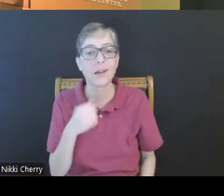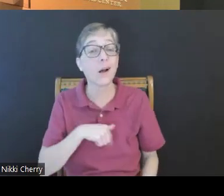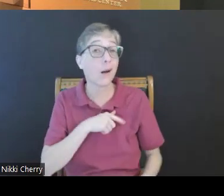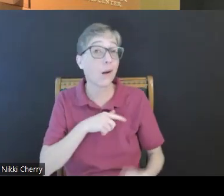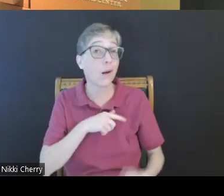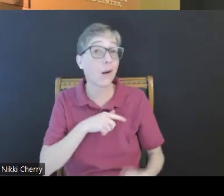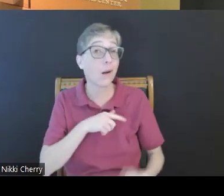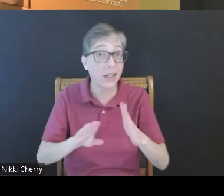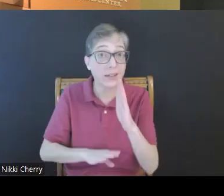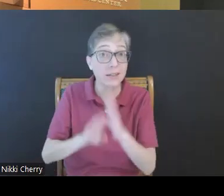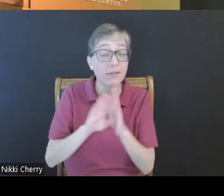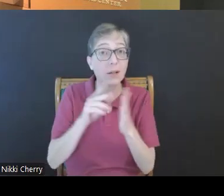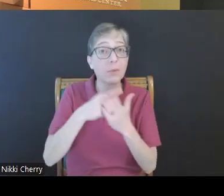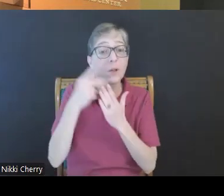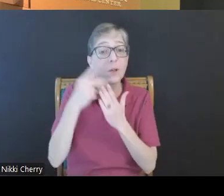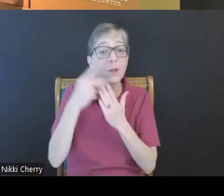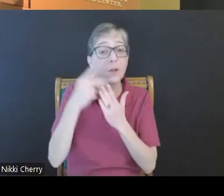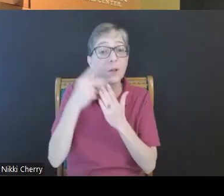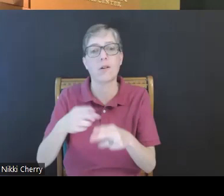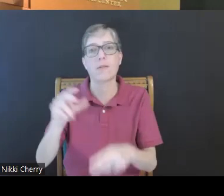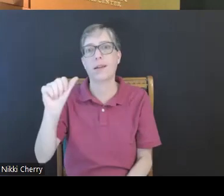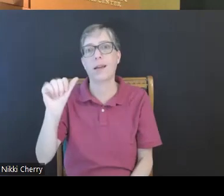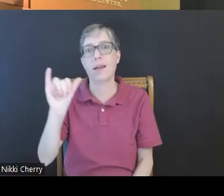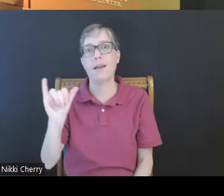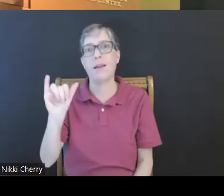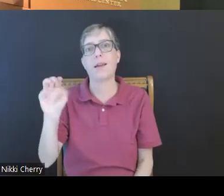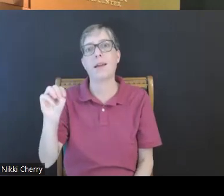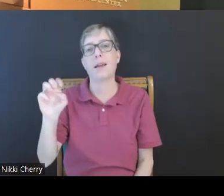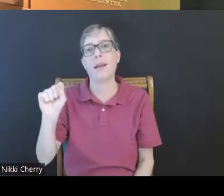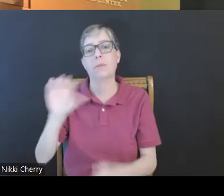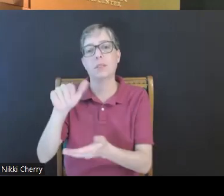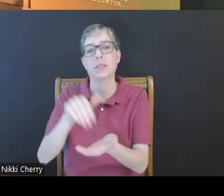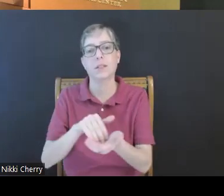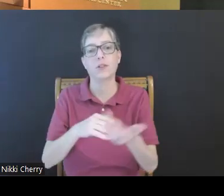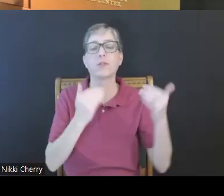our department aim Center stands for advancing integrated Mental Health Solution and the aim